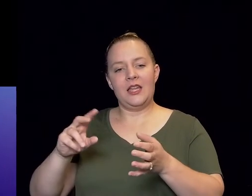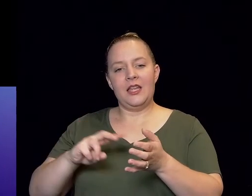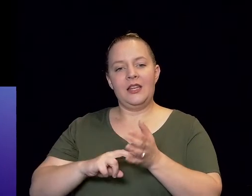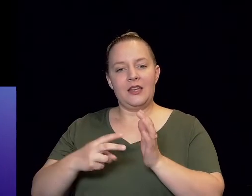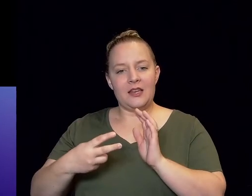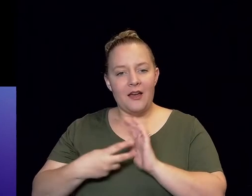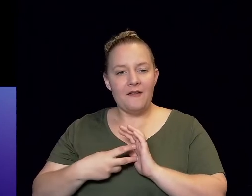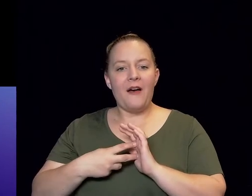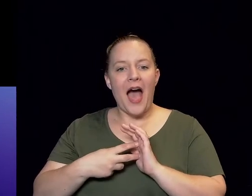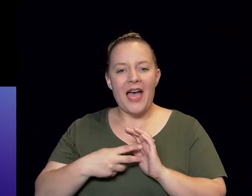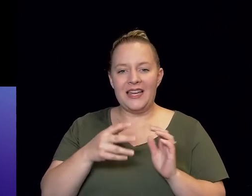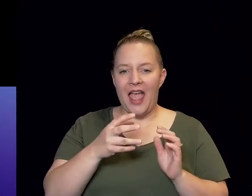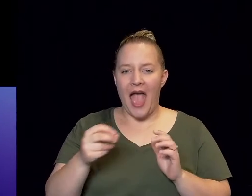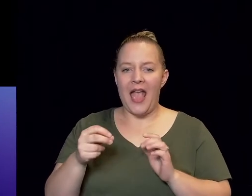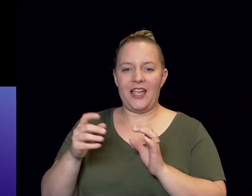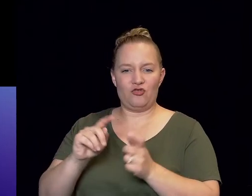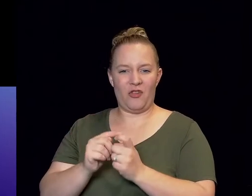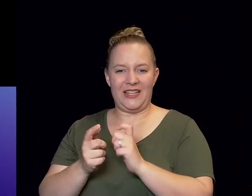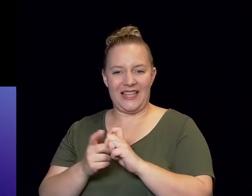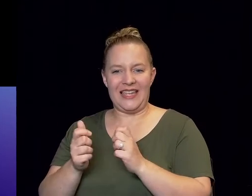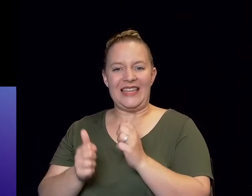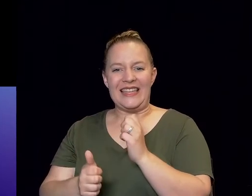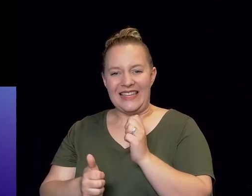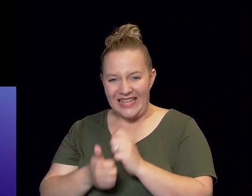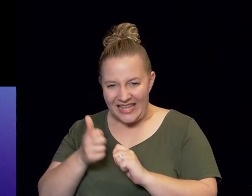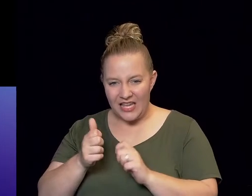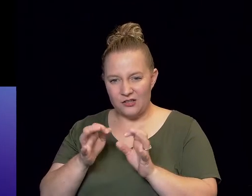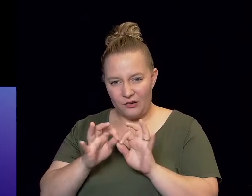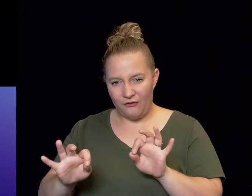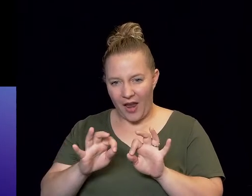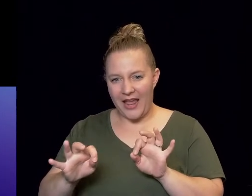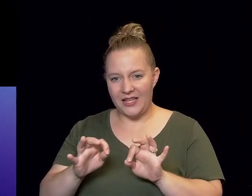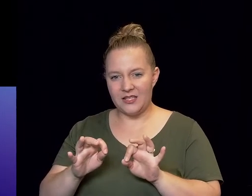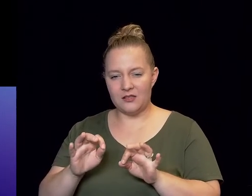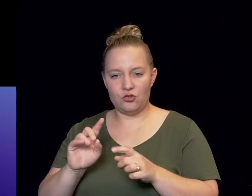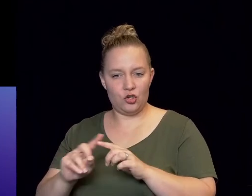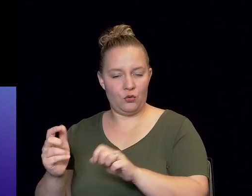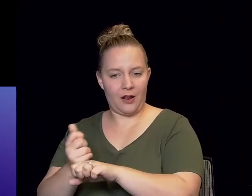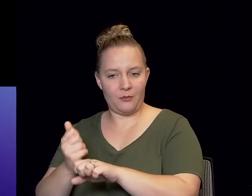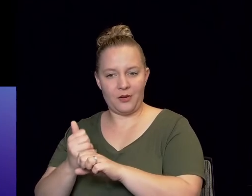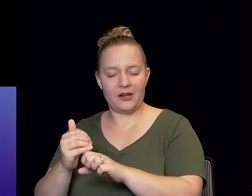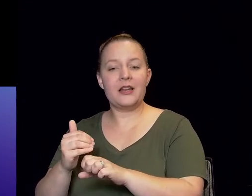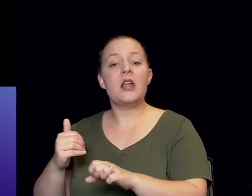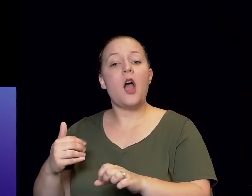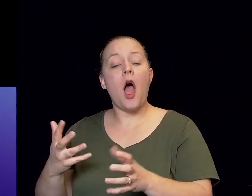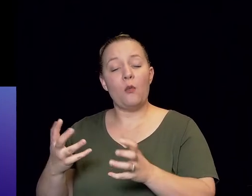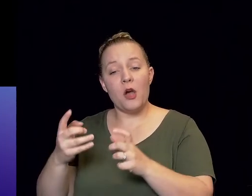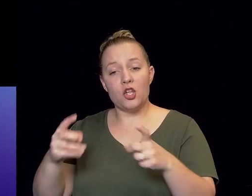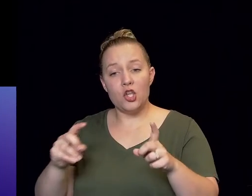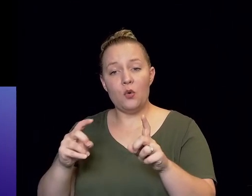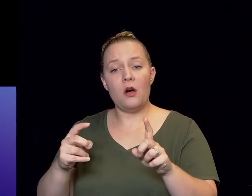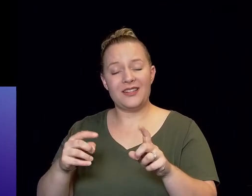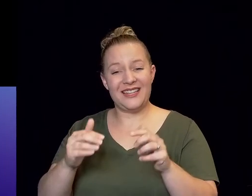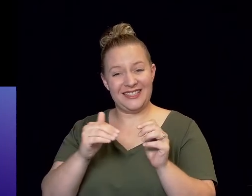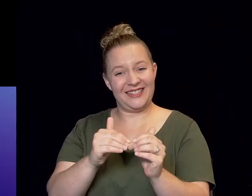algebraic expression. I want you to give me either a smiley face meaning you totally get it right now,